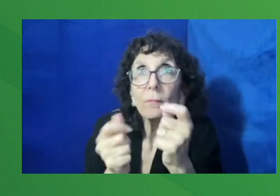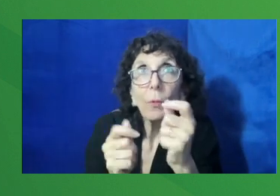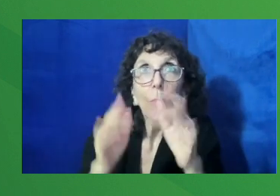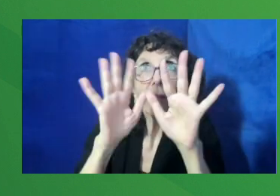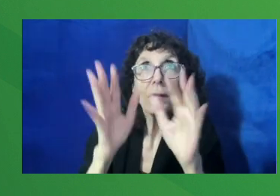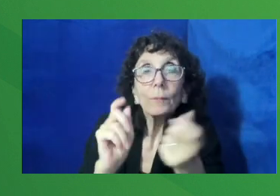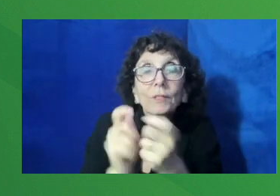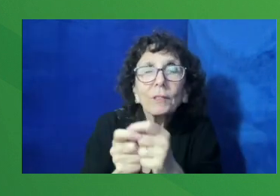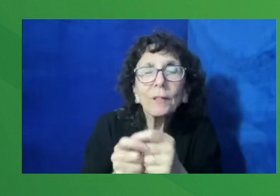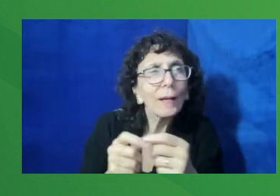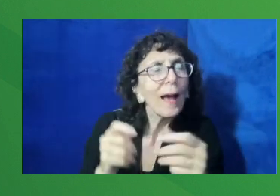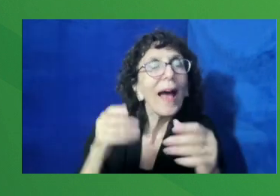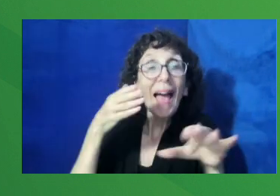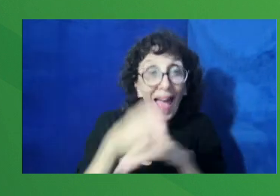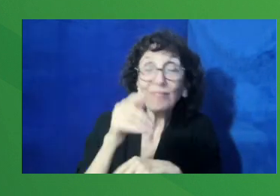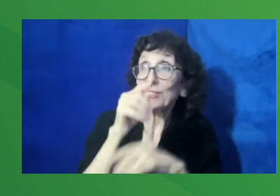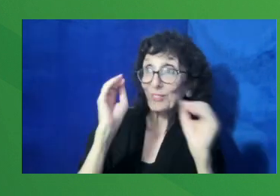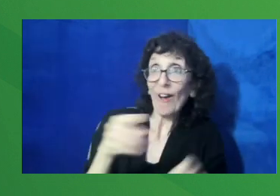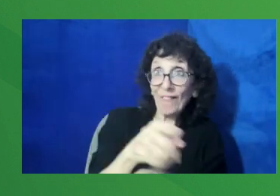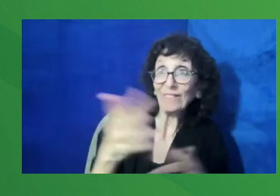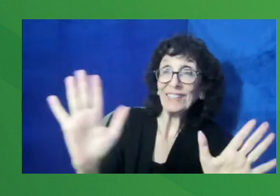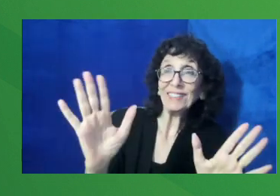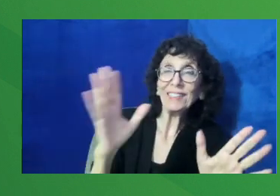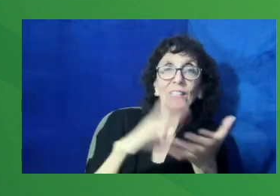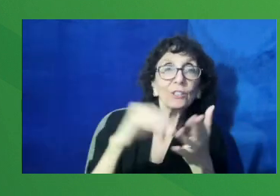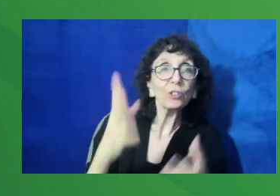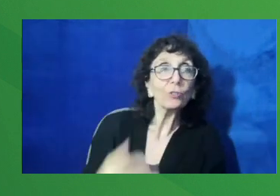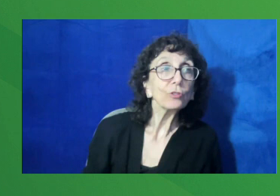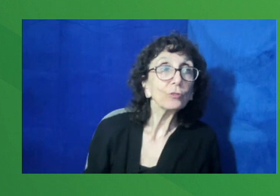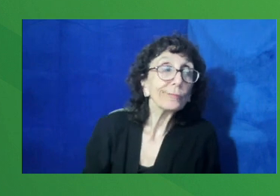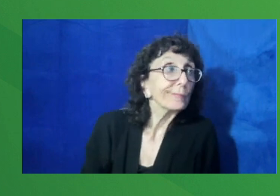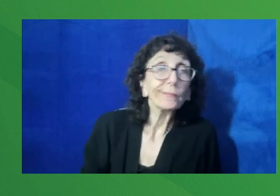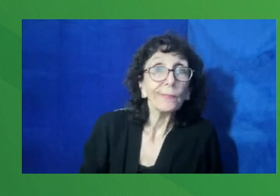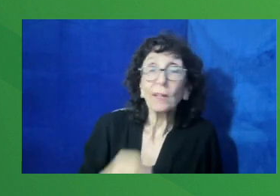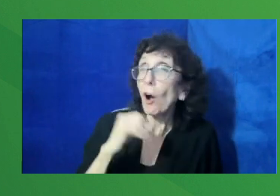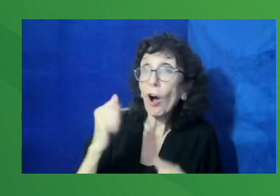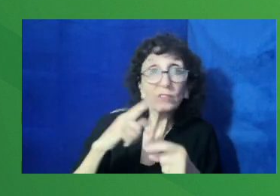noticed after this unit was over is that the students didn't all agree. But the teacher said,